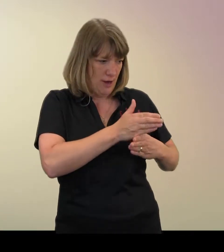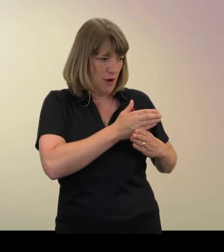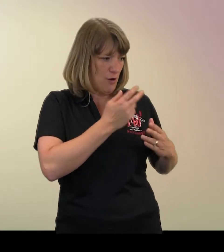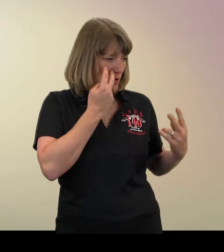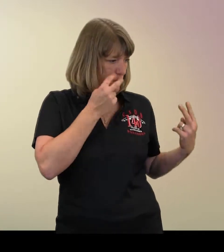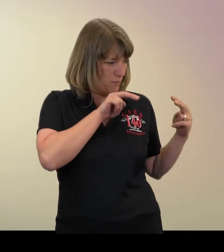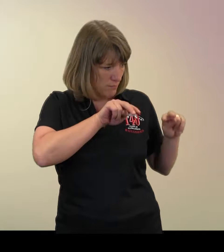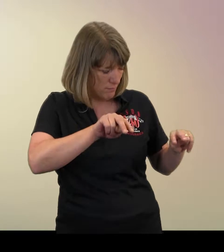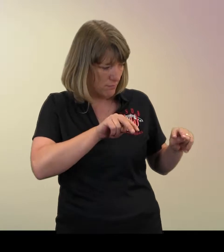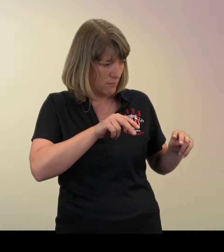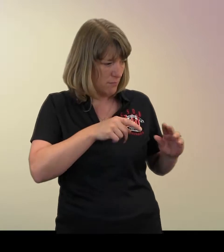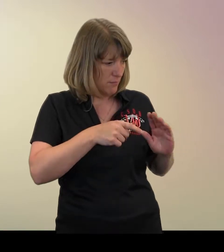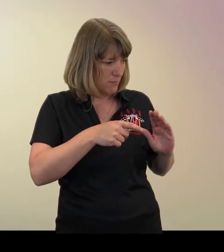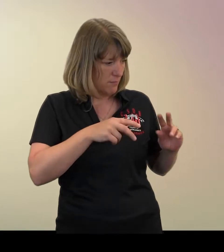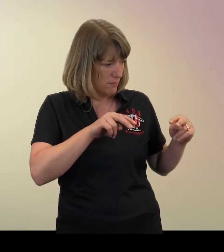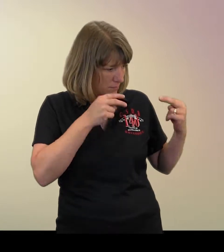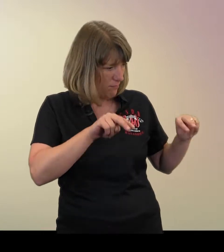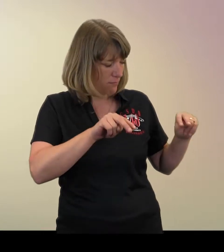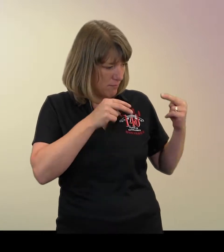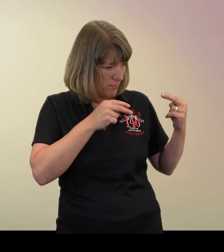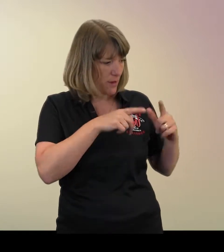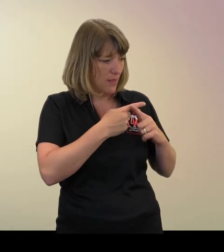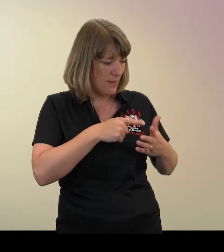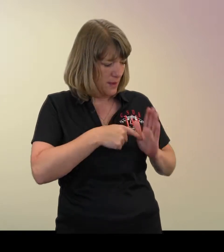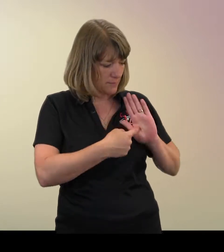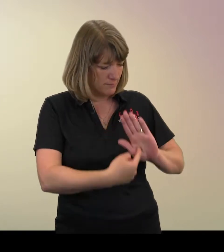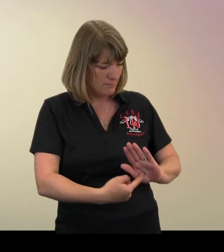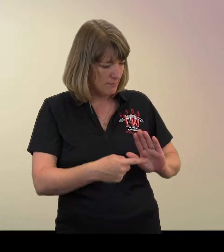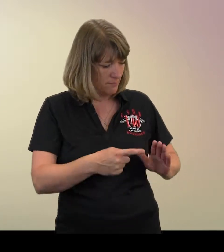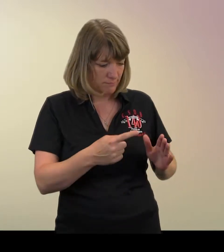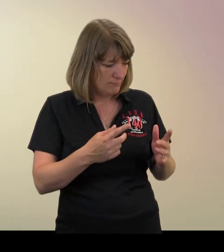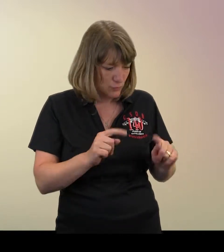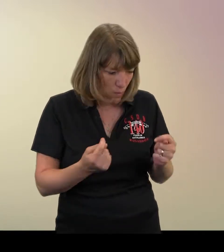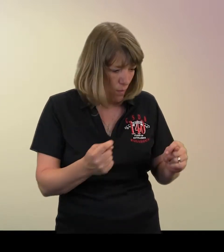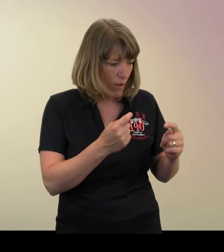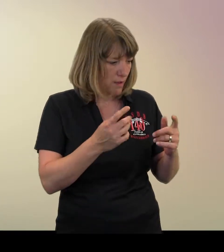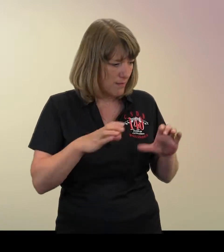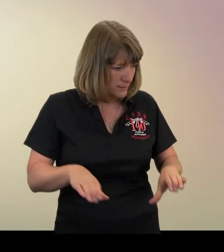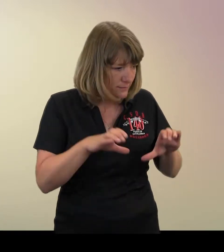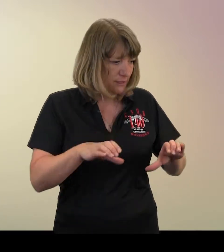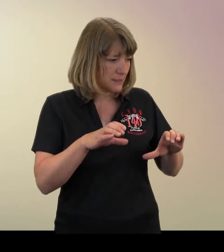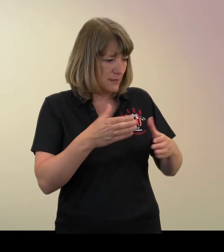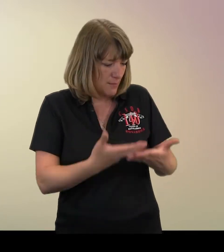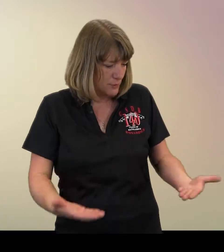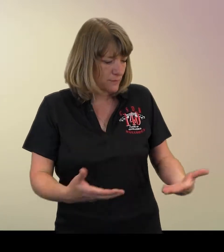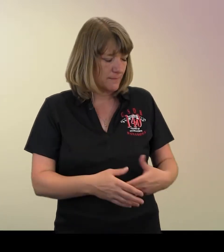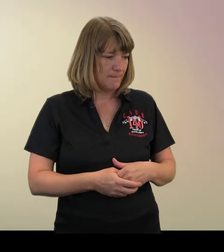referencing and shared enjoyment with an object or an activity.